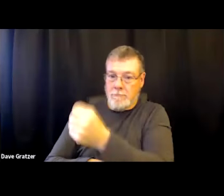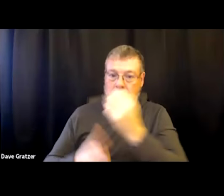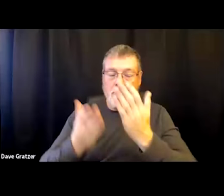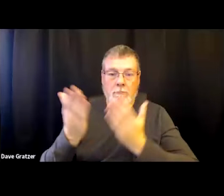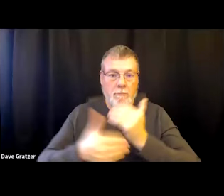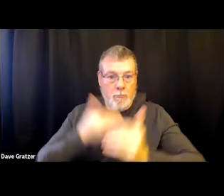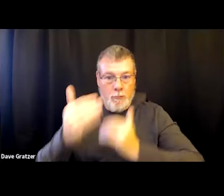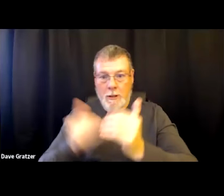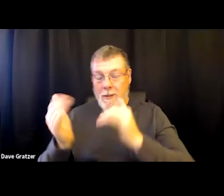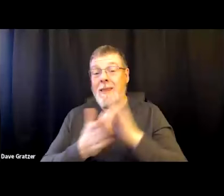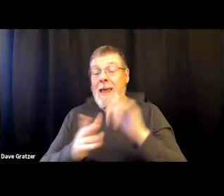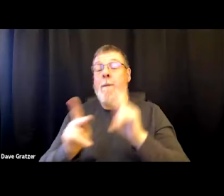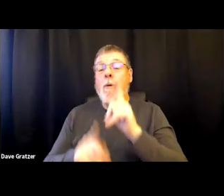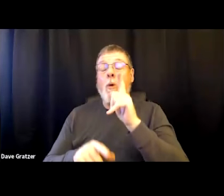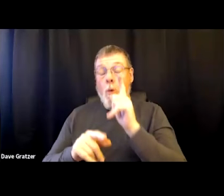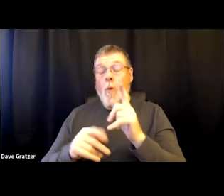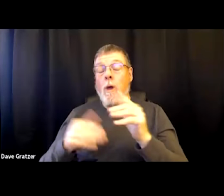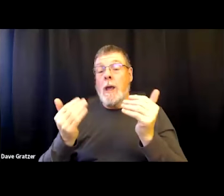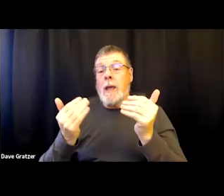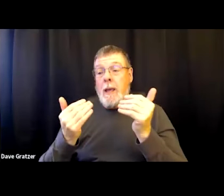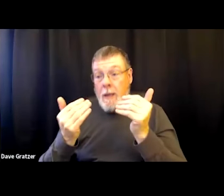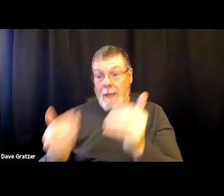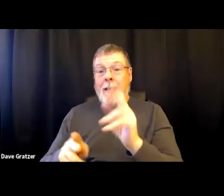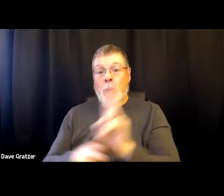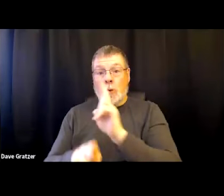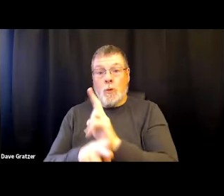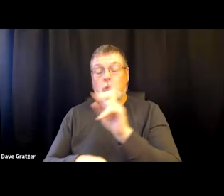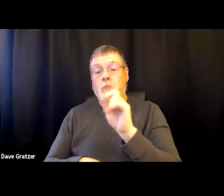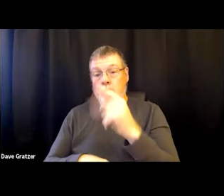that may be resuming their opioid use at different points.